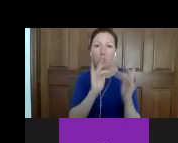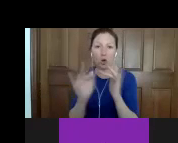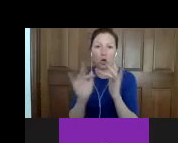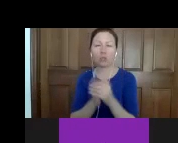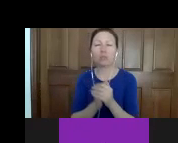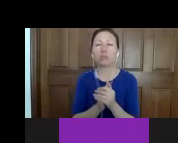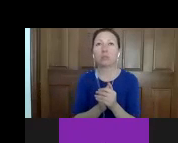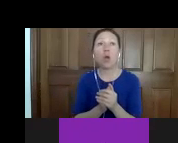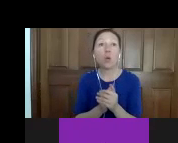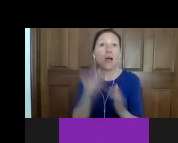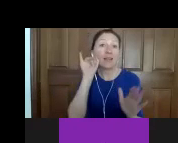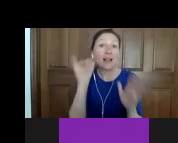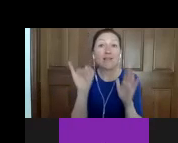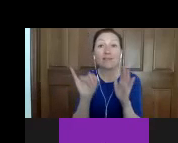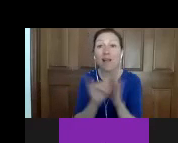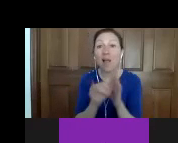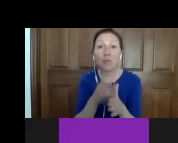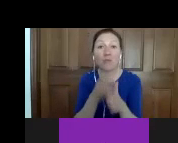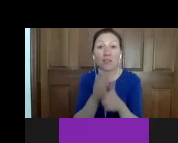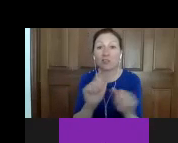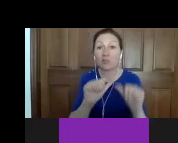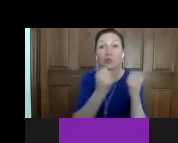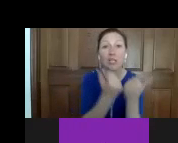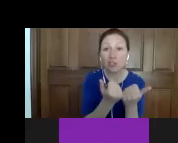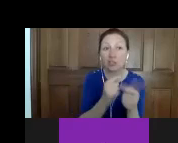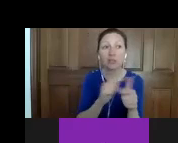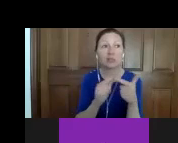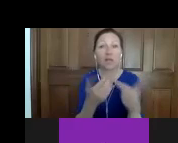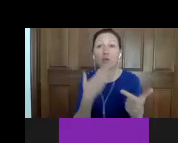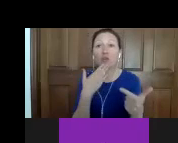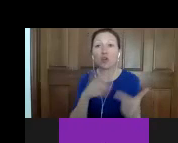Have a really good LinkedIn account. I always tell people, though, the best place to start